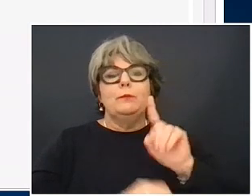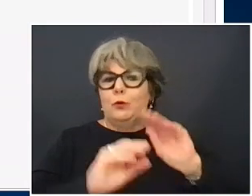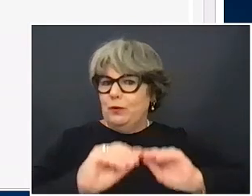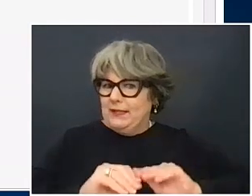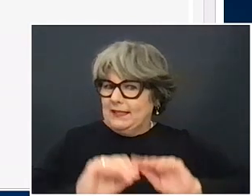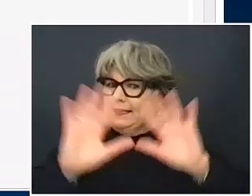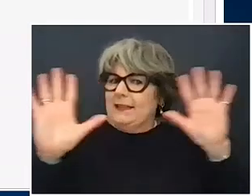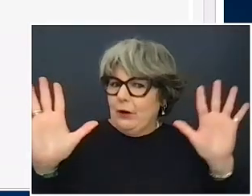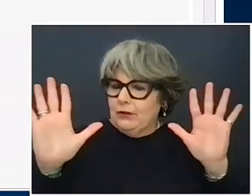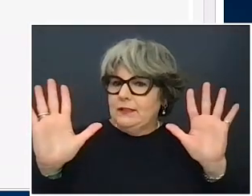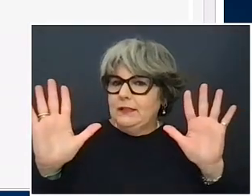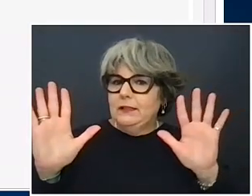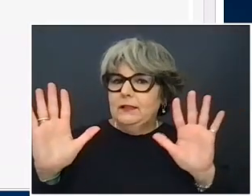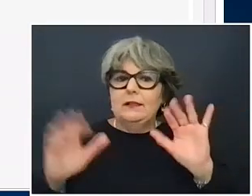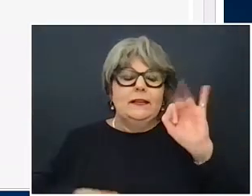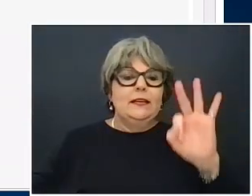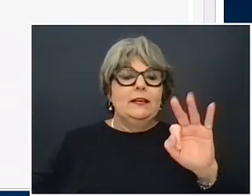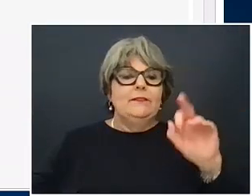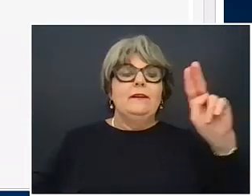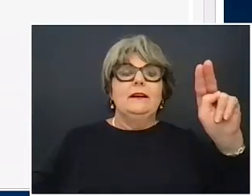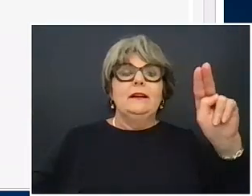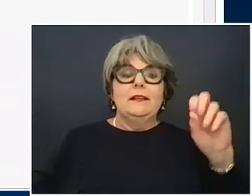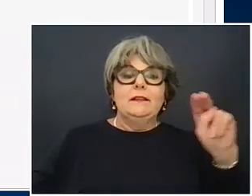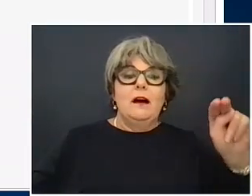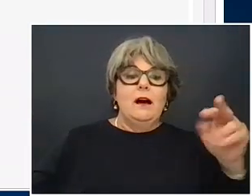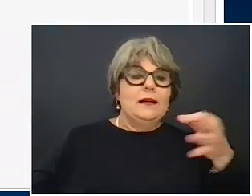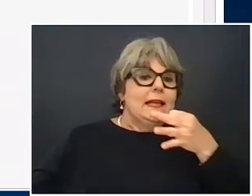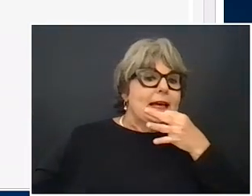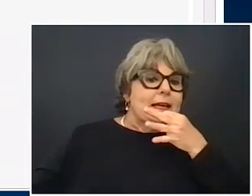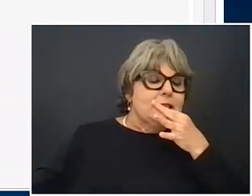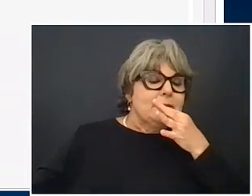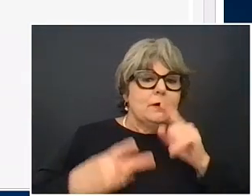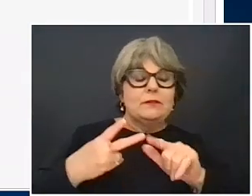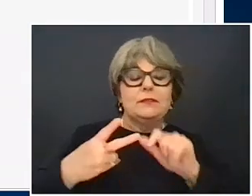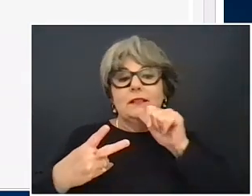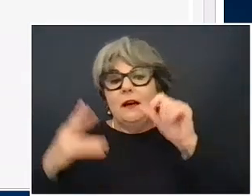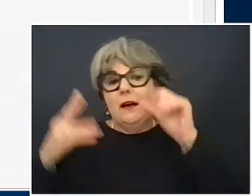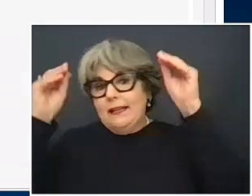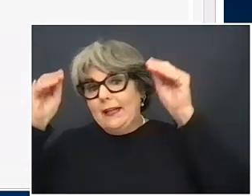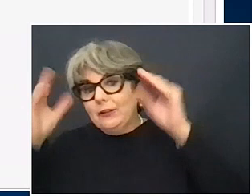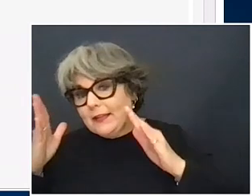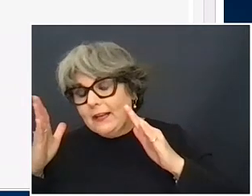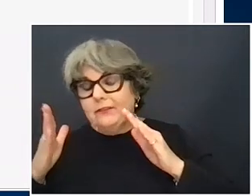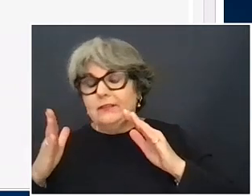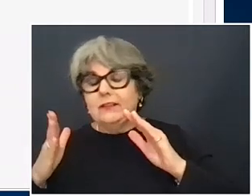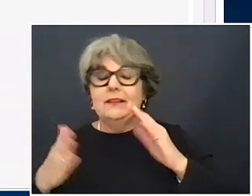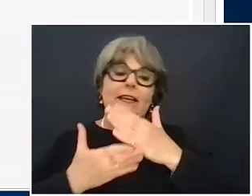can be non-experts, non-educators as long as there's some educators, are we satisfying this language?